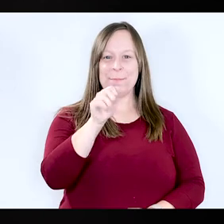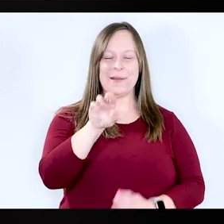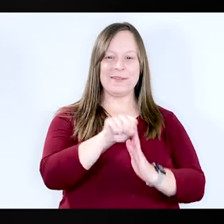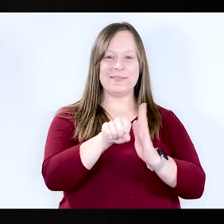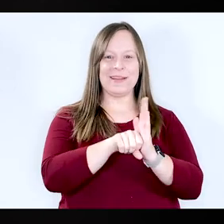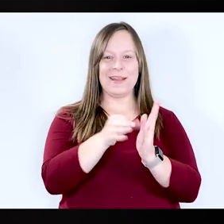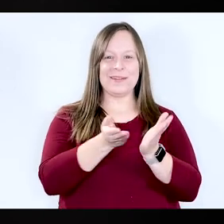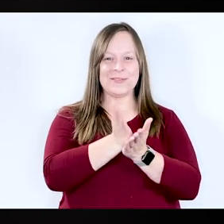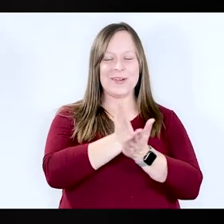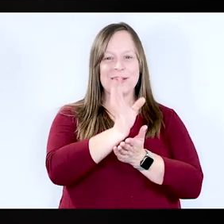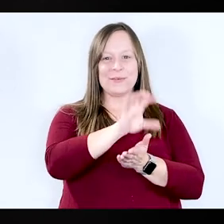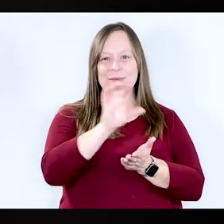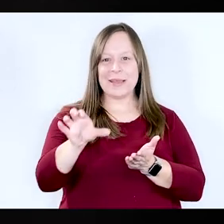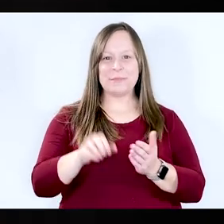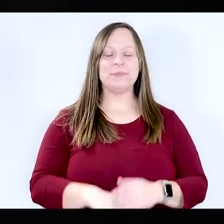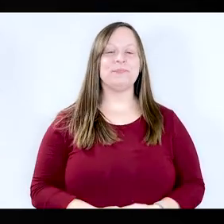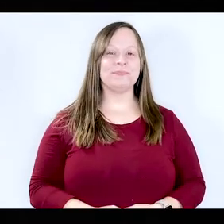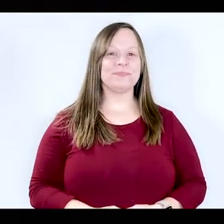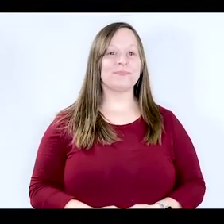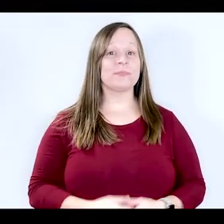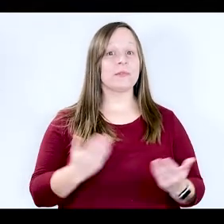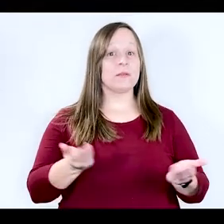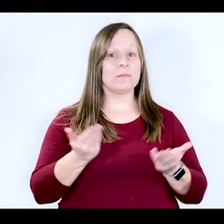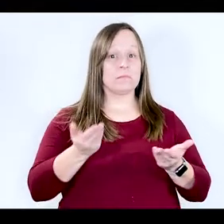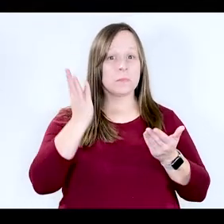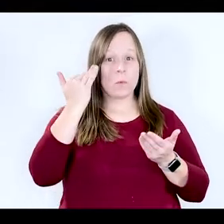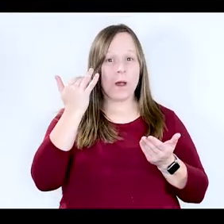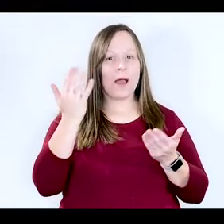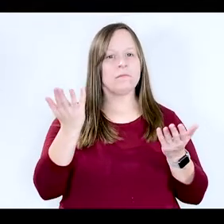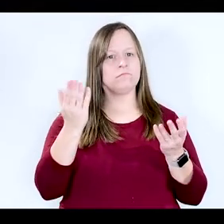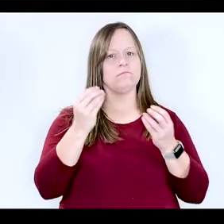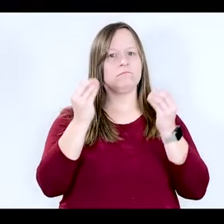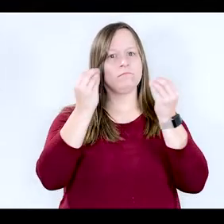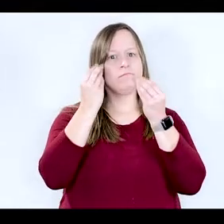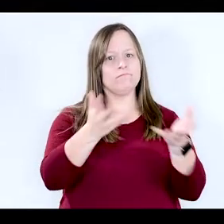State of Rights: Closed Captioned. We are here to bring you information on the